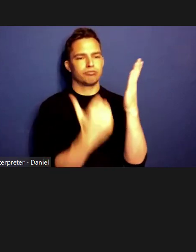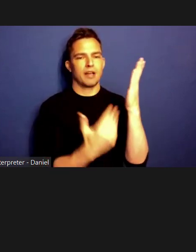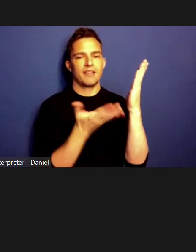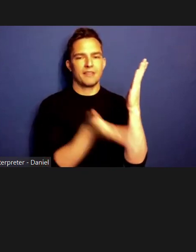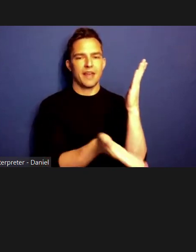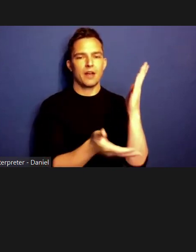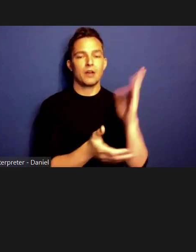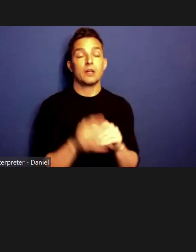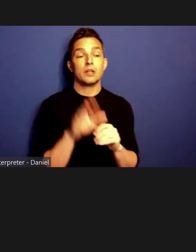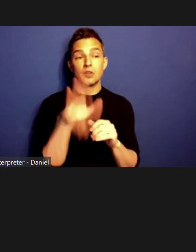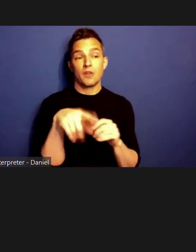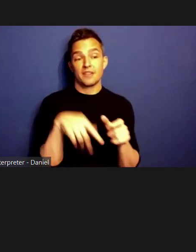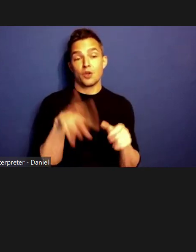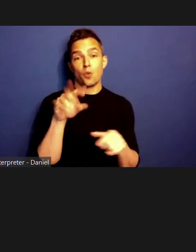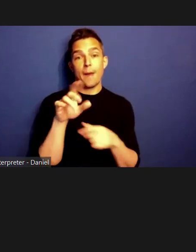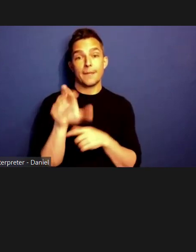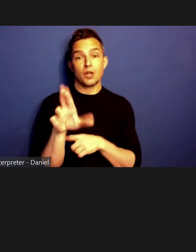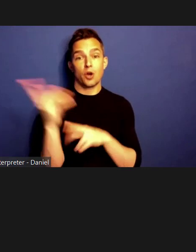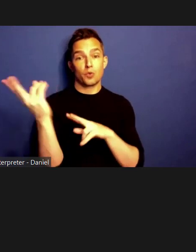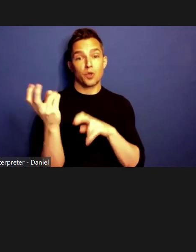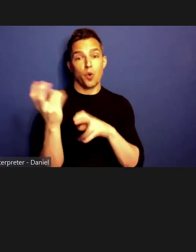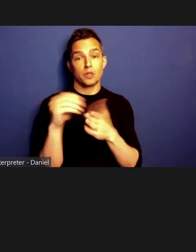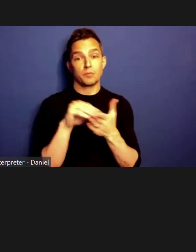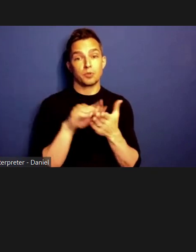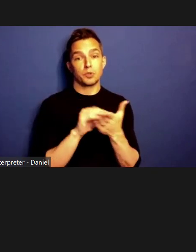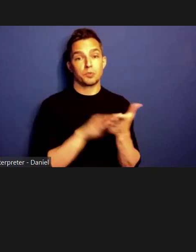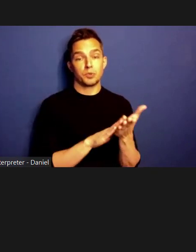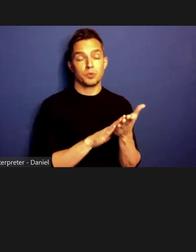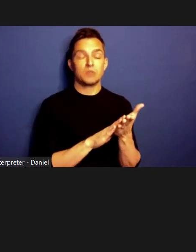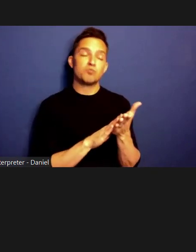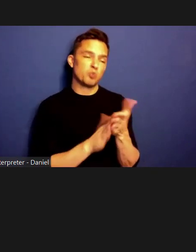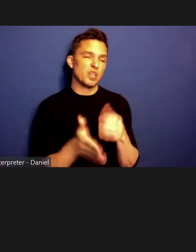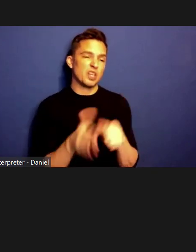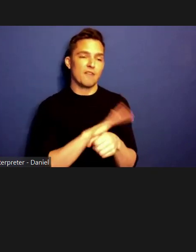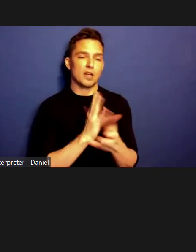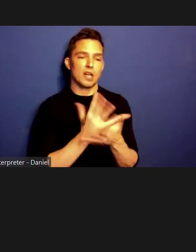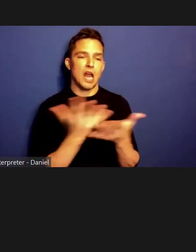I mean, we covered a lot of information today and along the